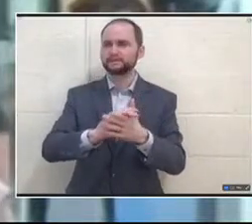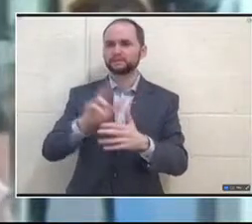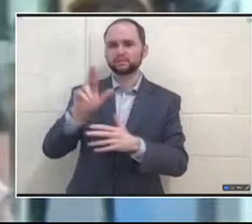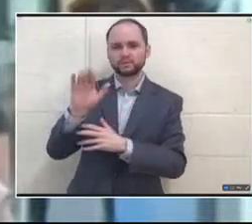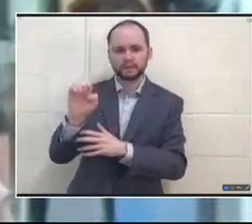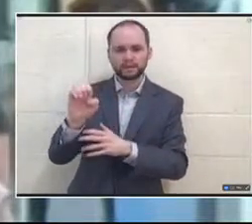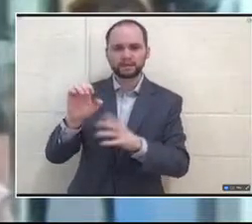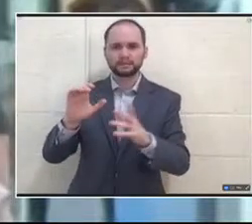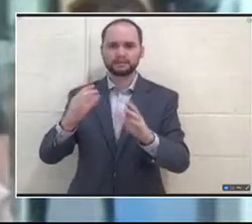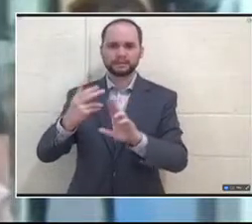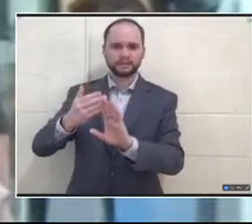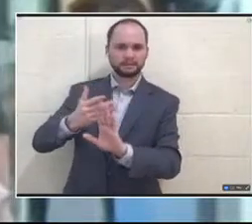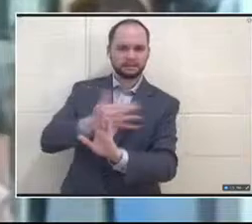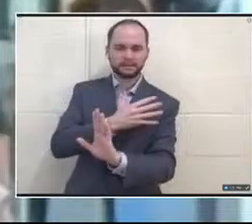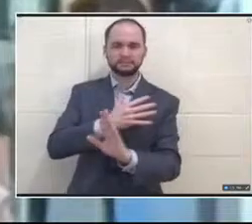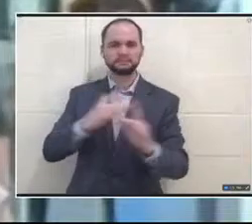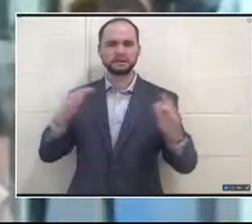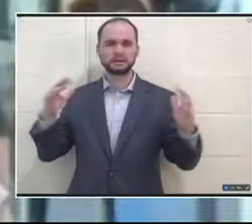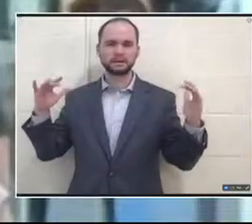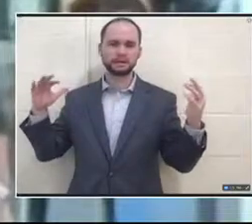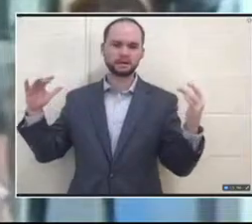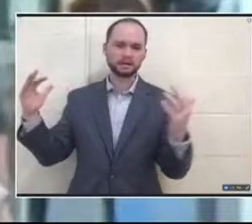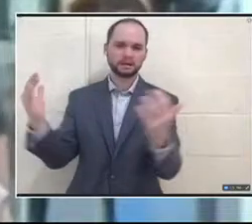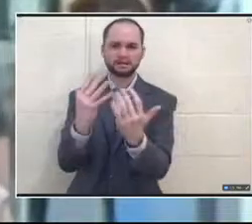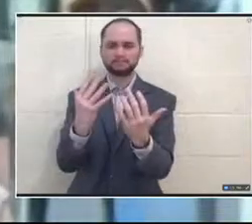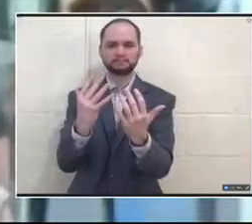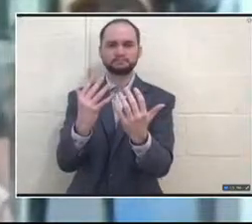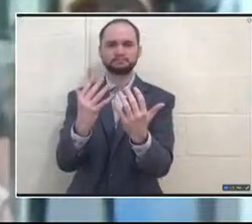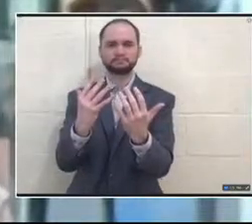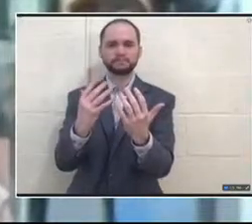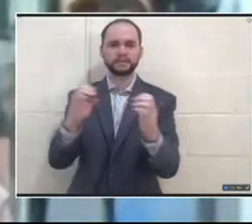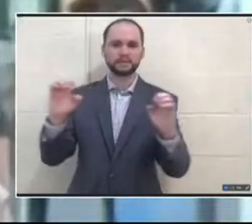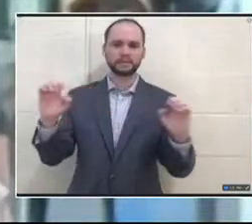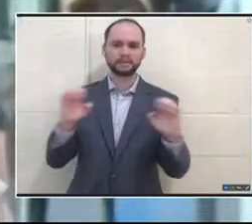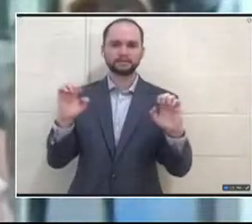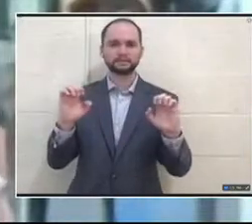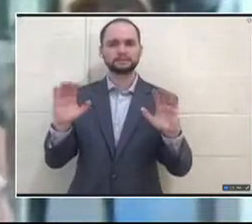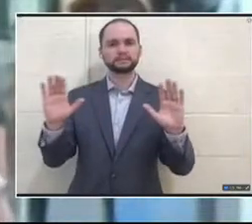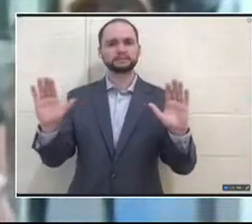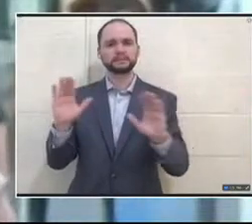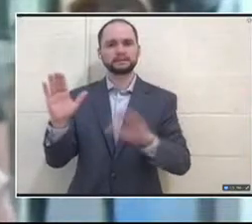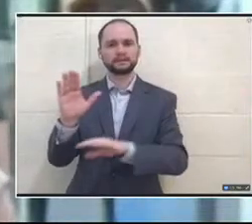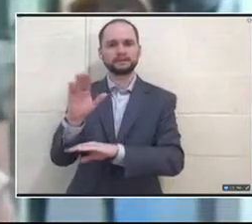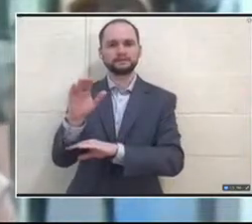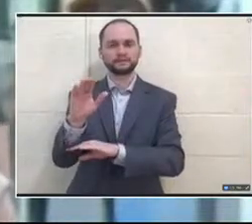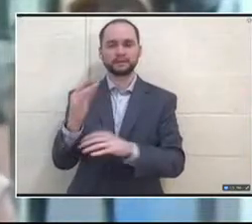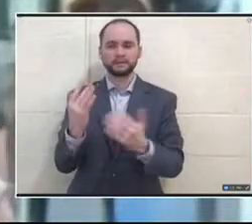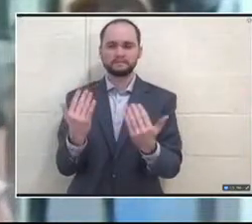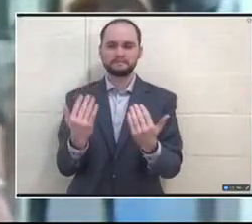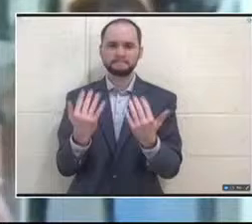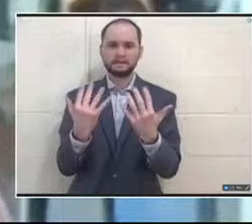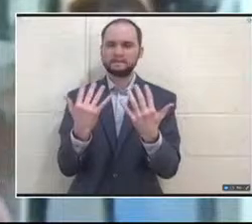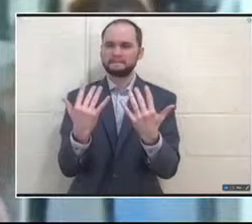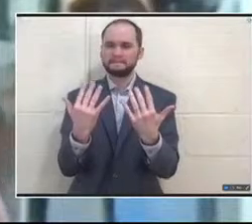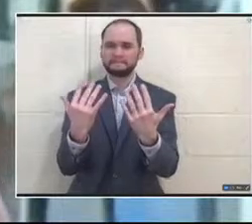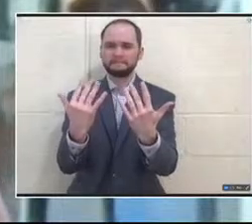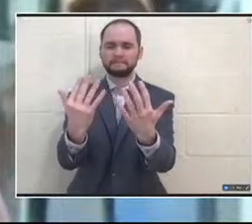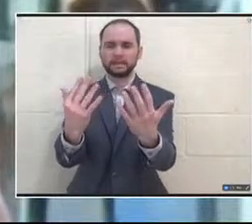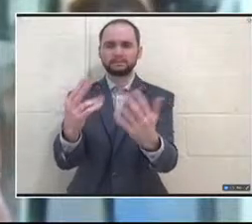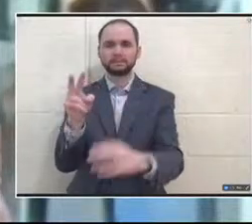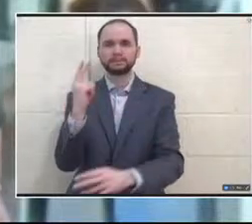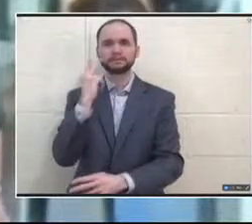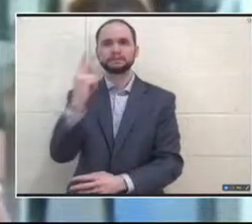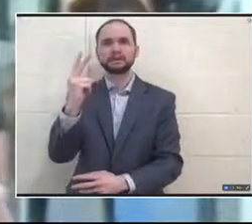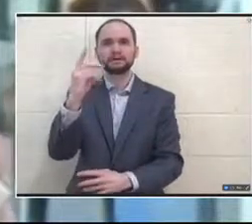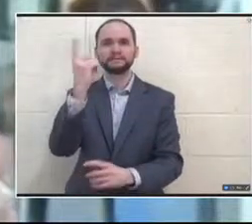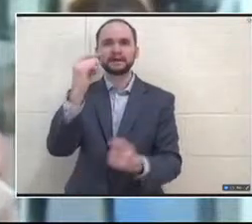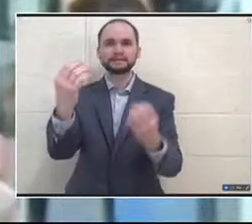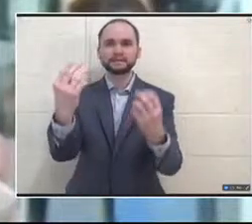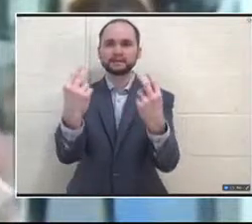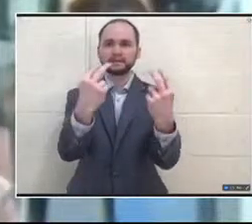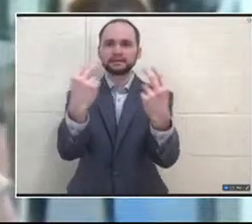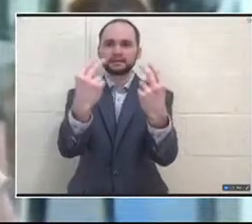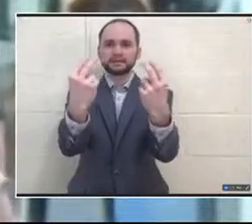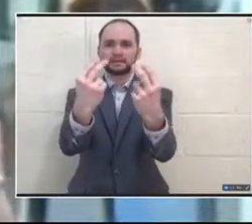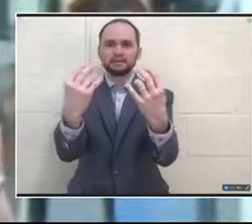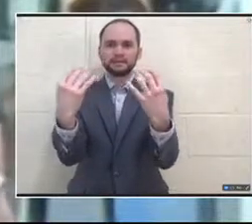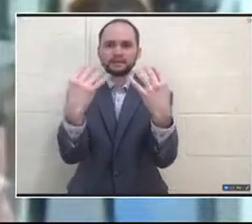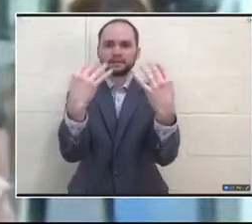Easter Sunday afternoon. My heart lightened as the program went along and I was able to